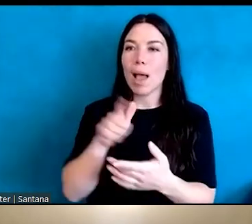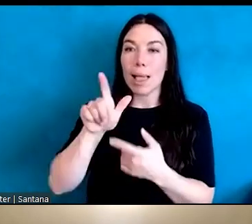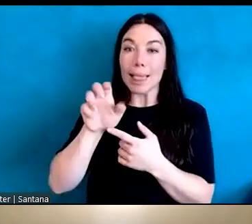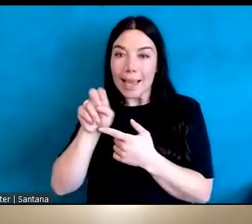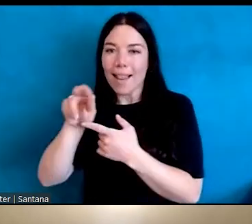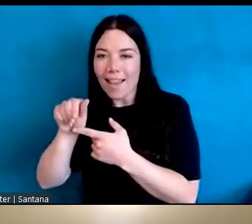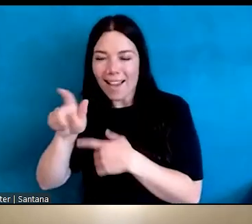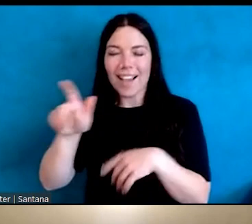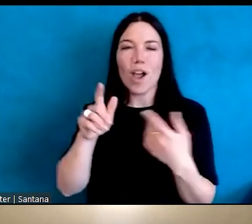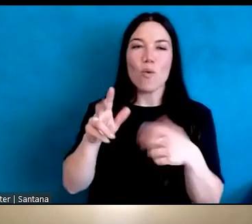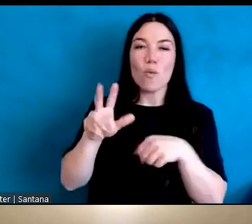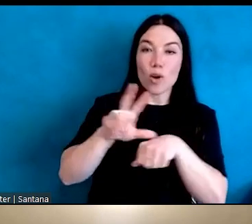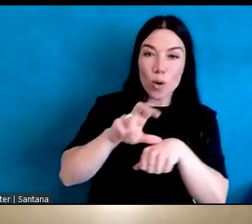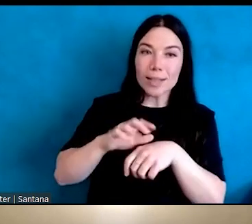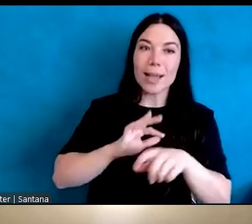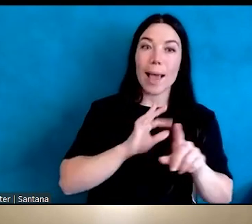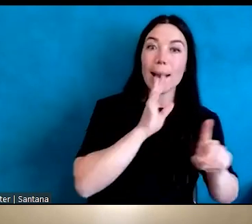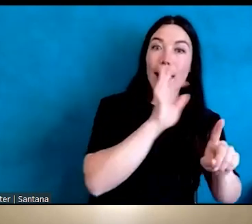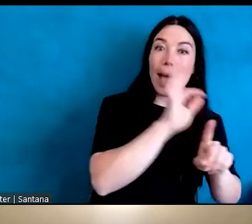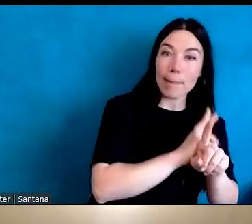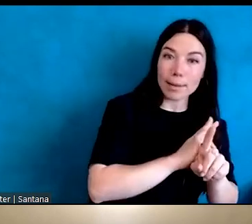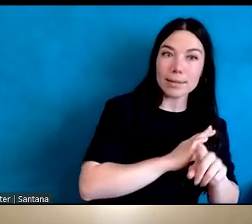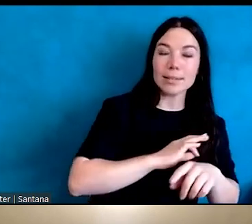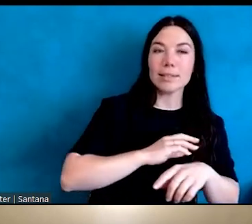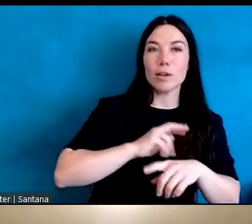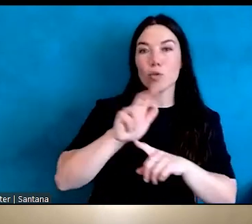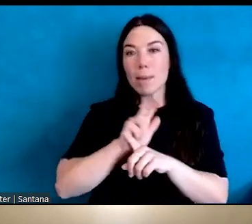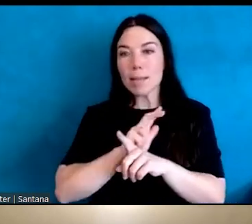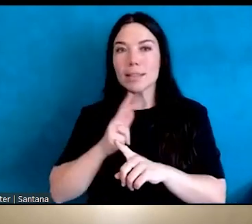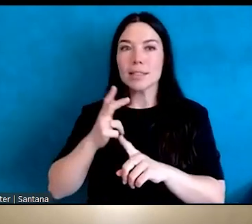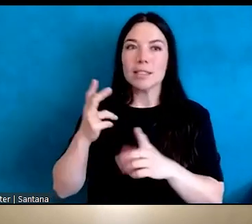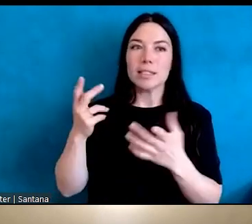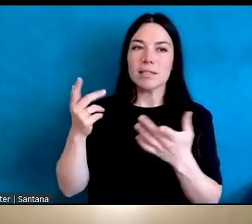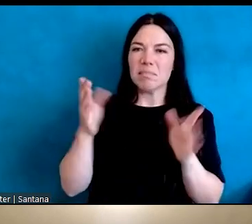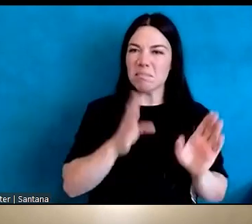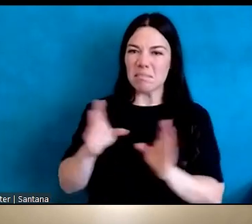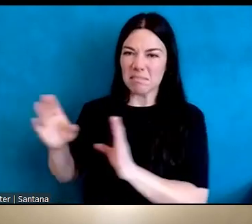every three months. And we also recorded their productive vocabulary using the MacArthur-Bates,